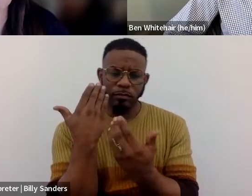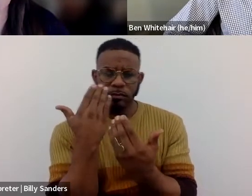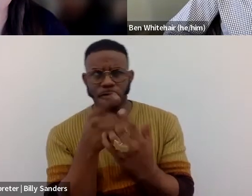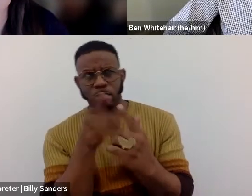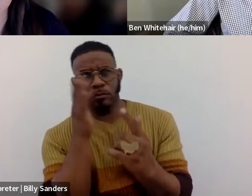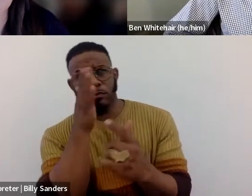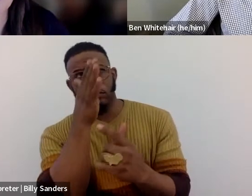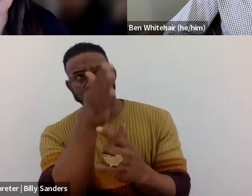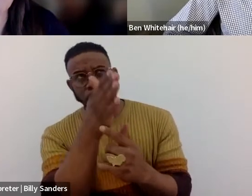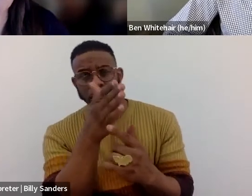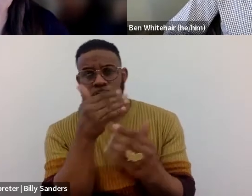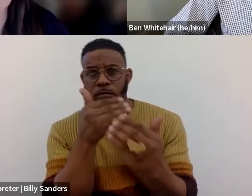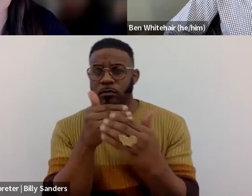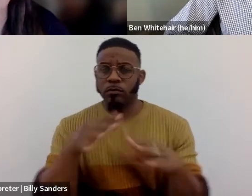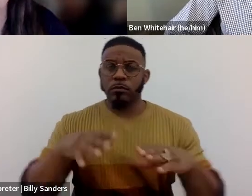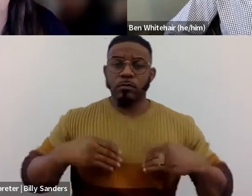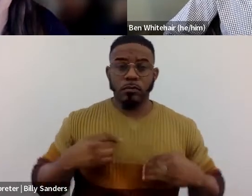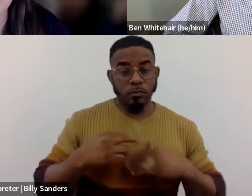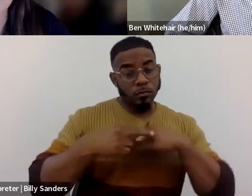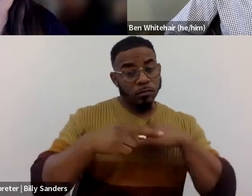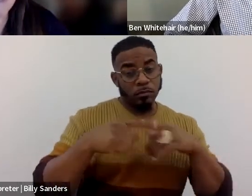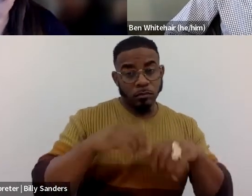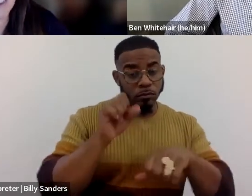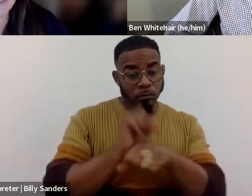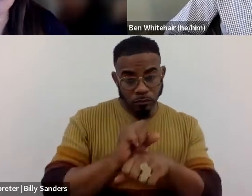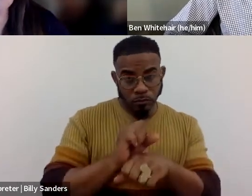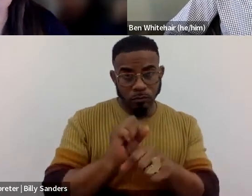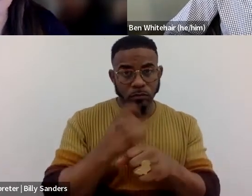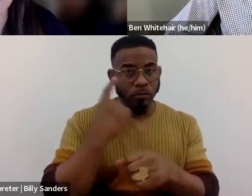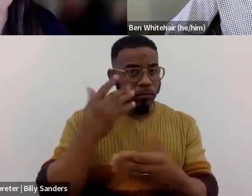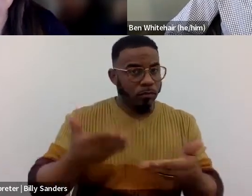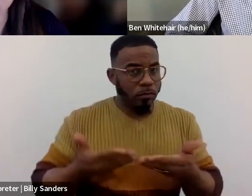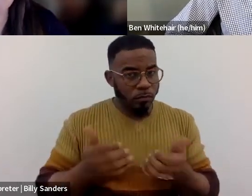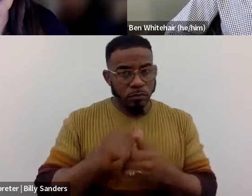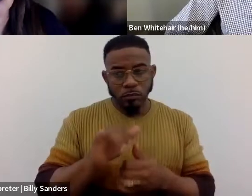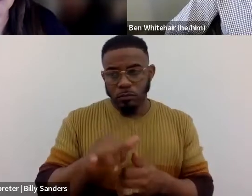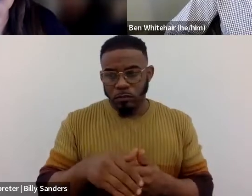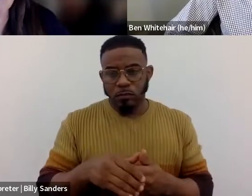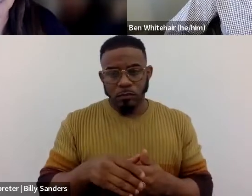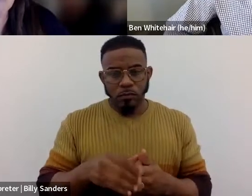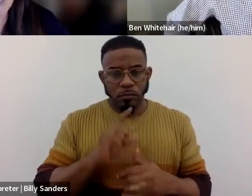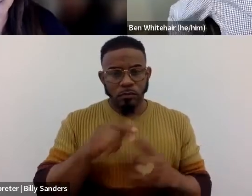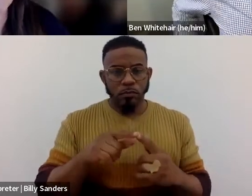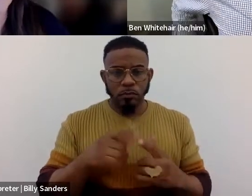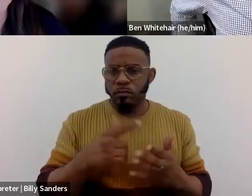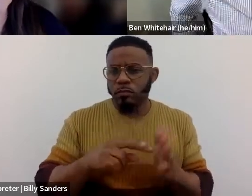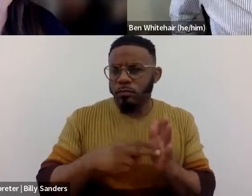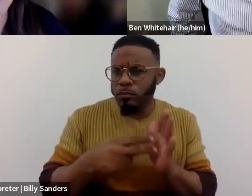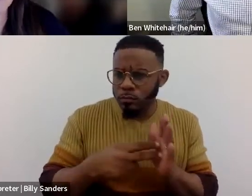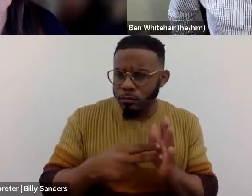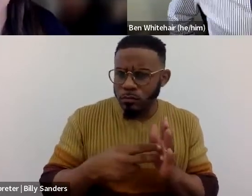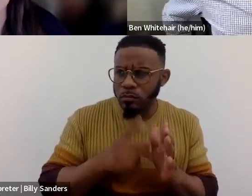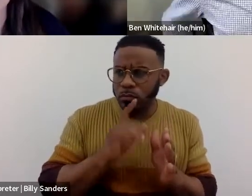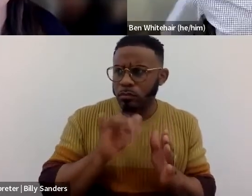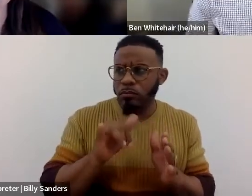and towards ownership and I referred to works made for hire and what that means is that the employer